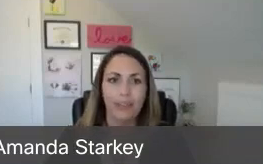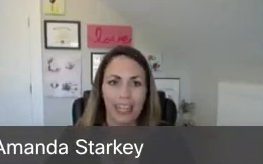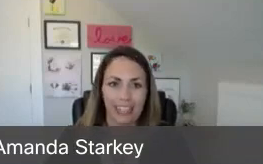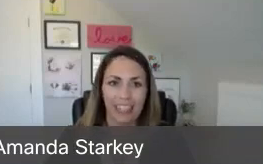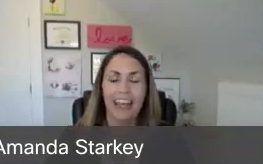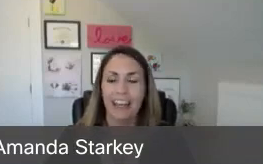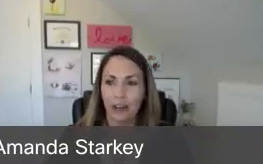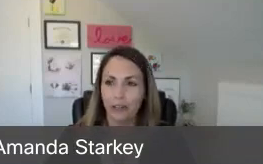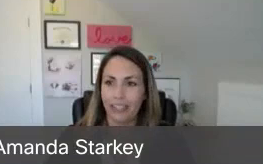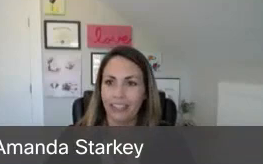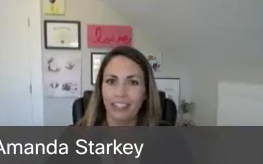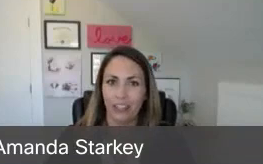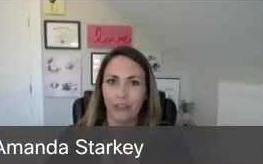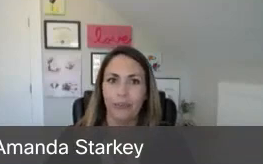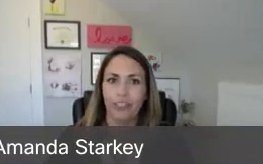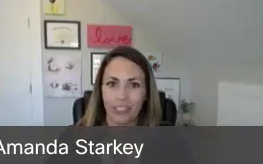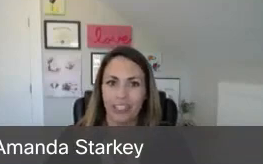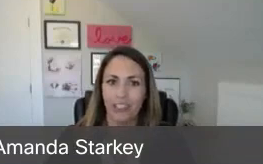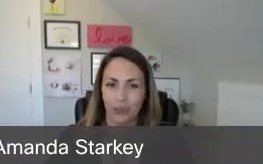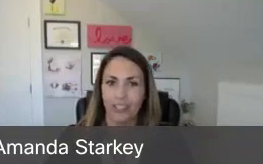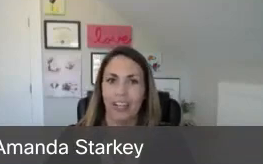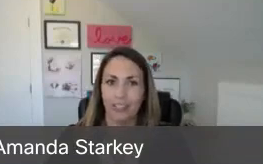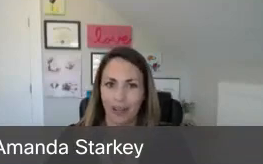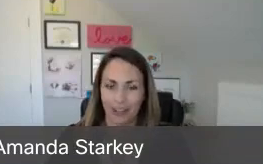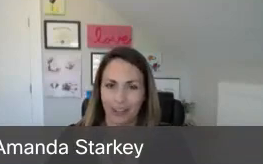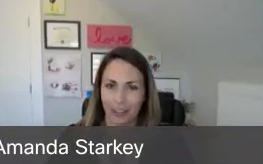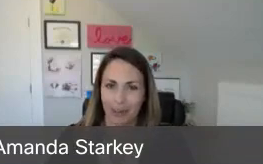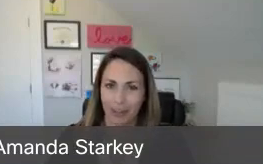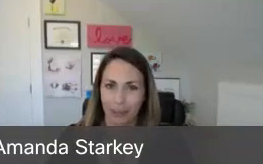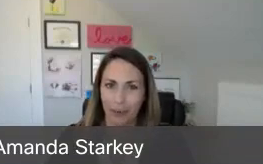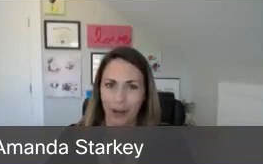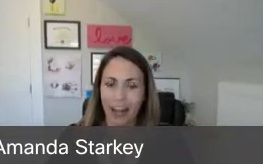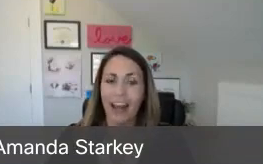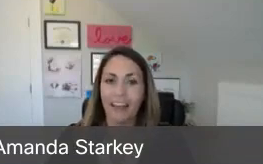to get a co-signature from a facility source on your Medical Summary Report.